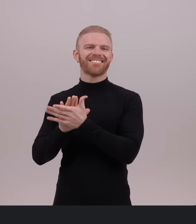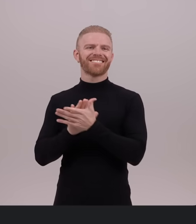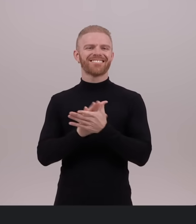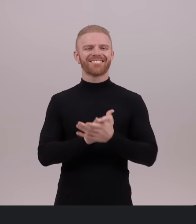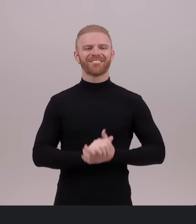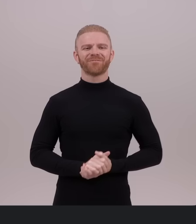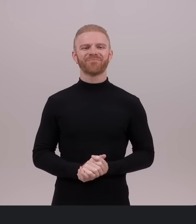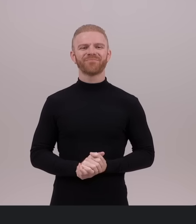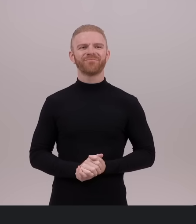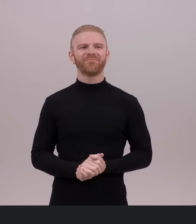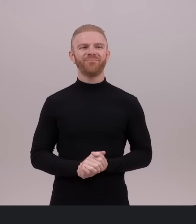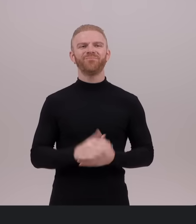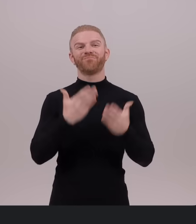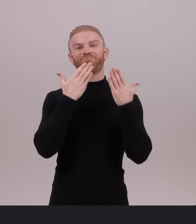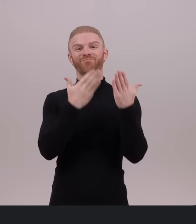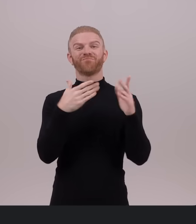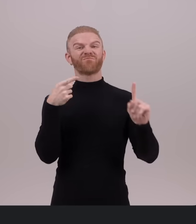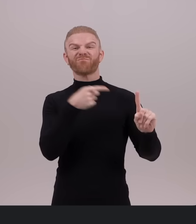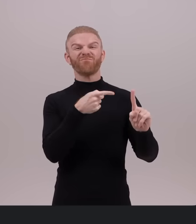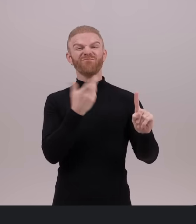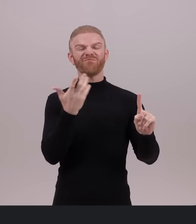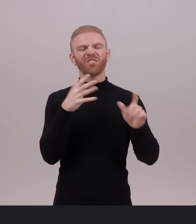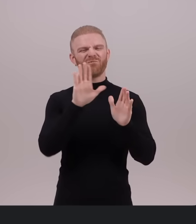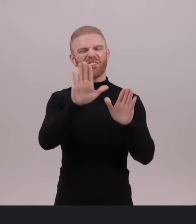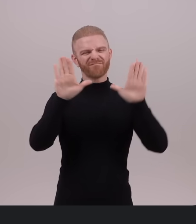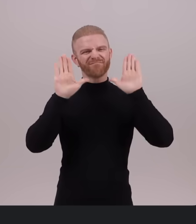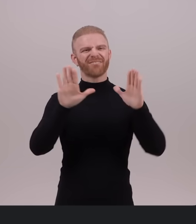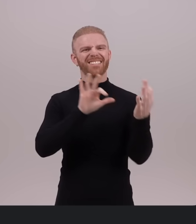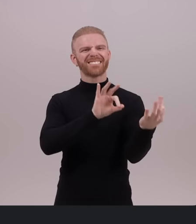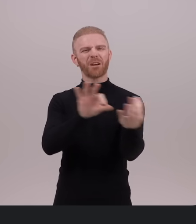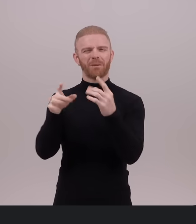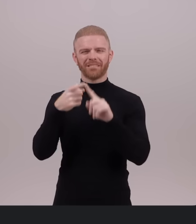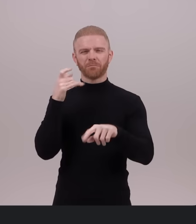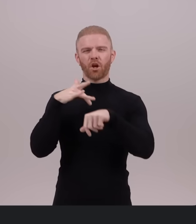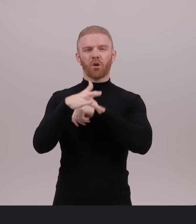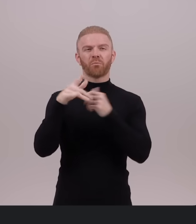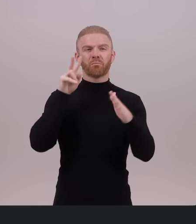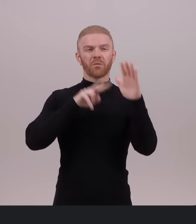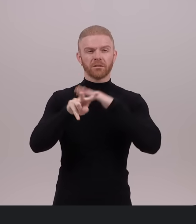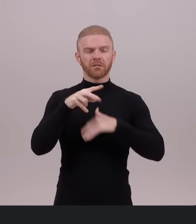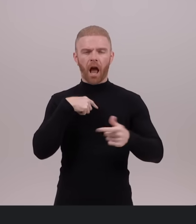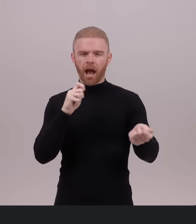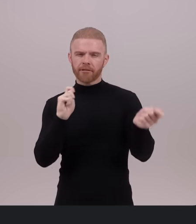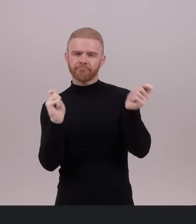Thanks to incredible feedback from our early preview, we've evolved it to do even more.